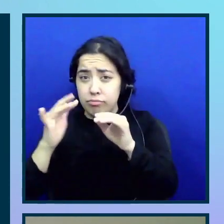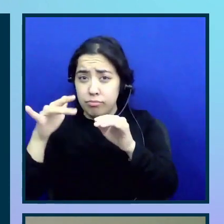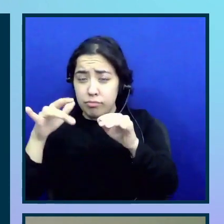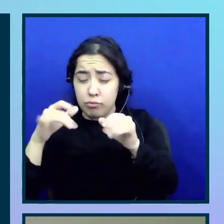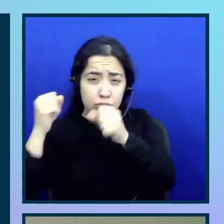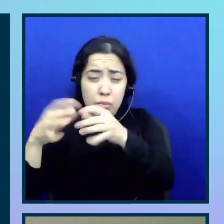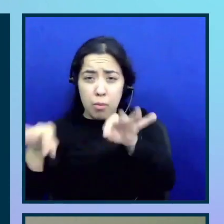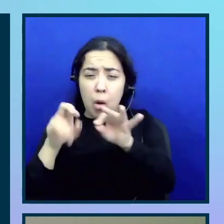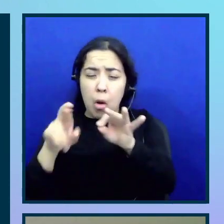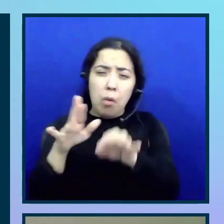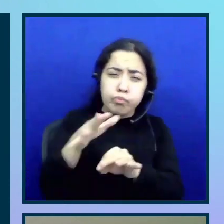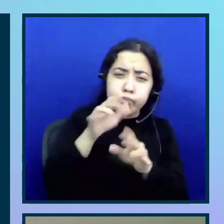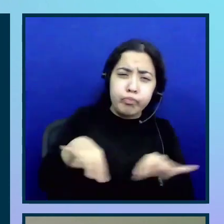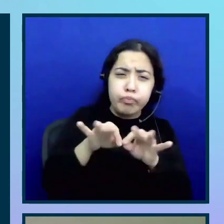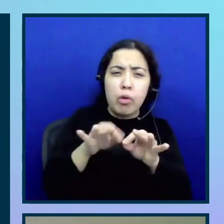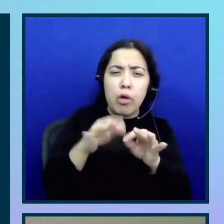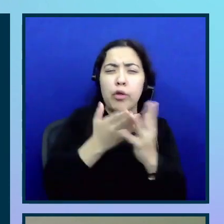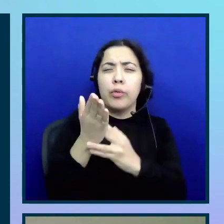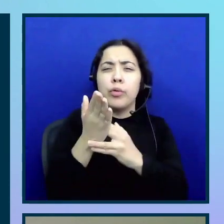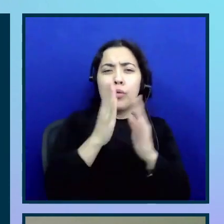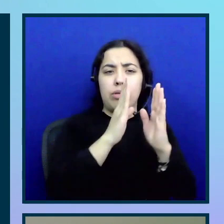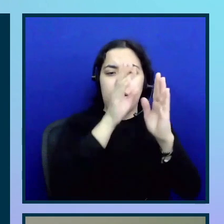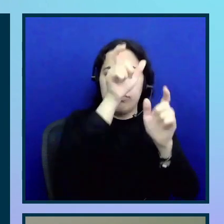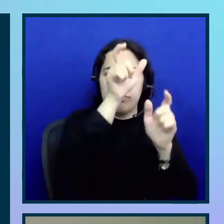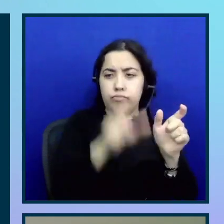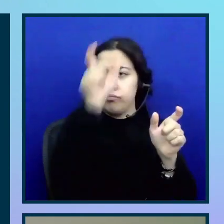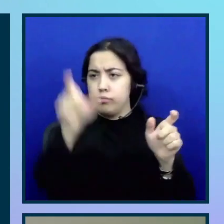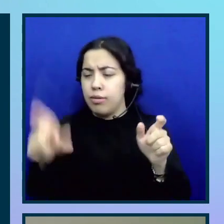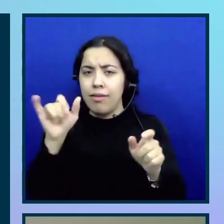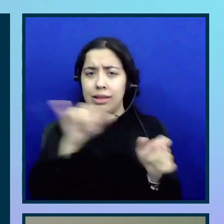but isn't as... isn't quite adds like one to one map